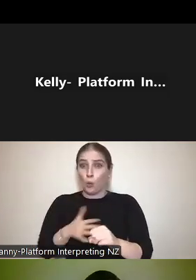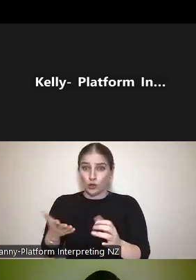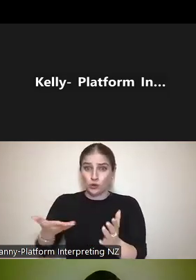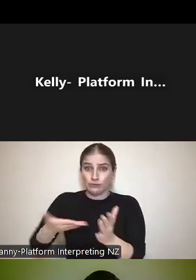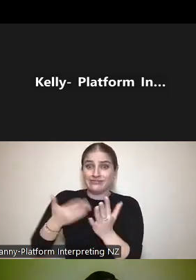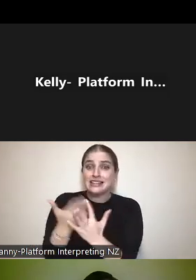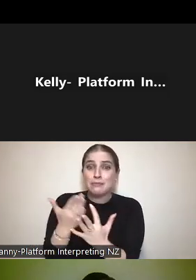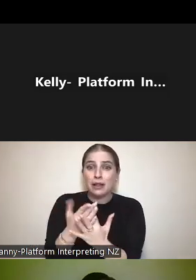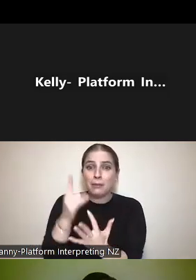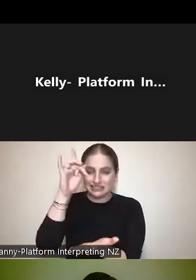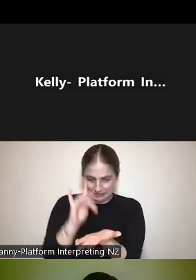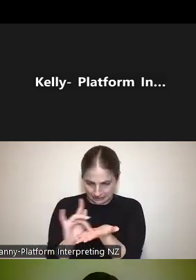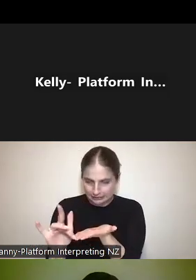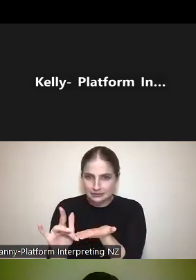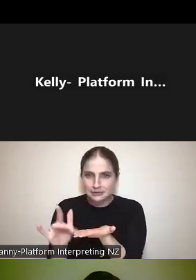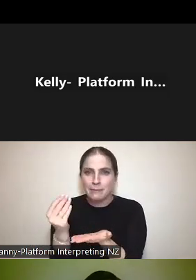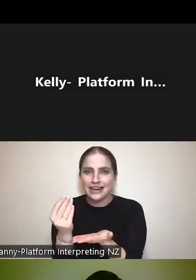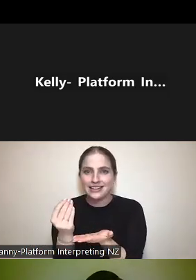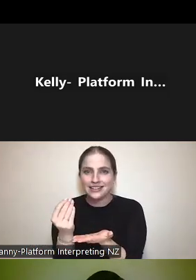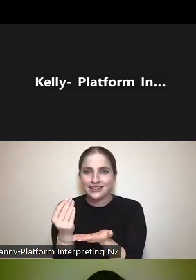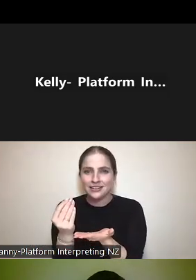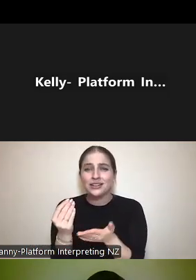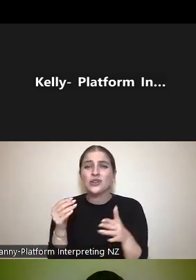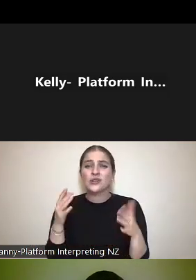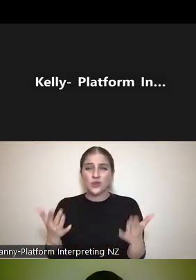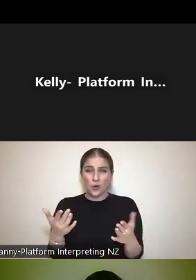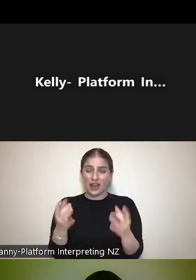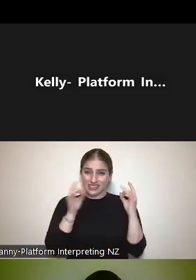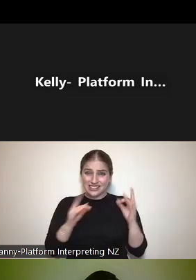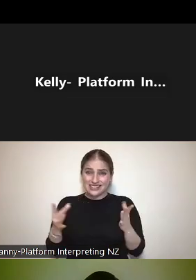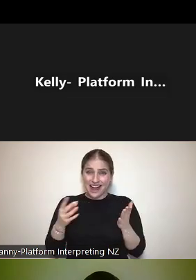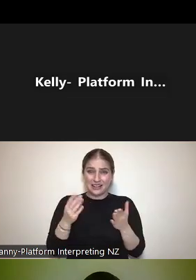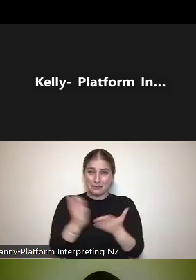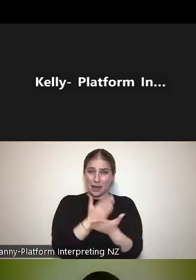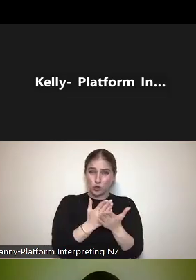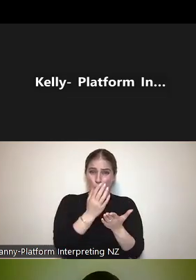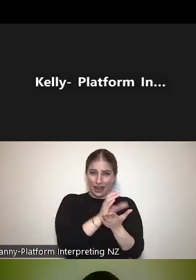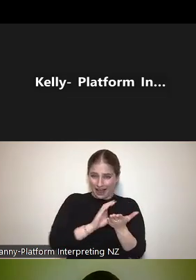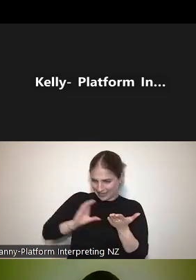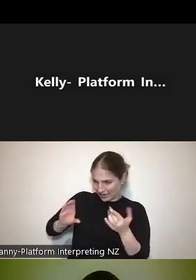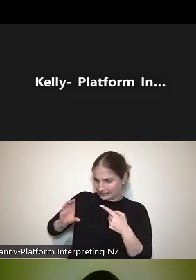So, set aside an access budget, even if it is small, so that you have it.